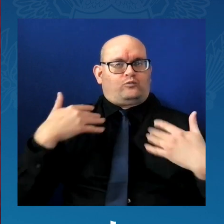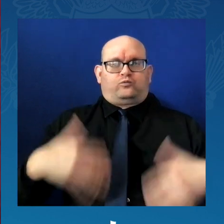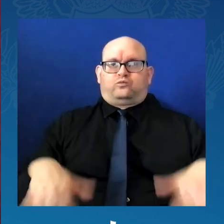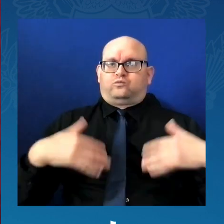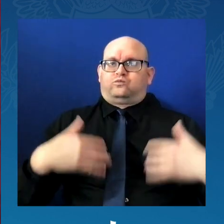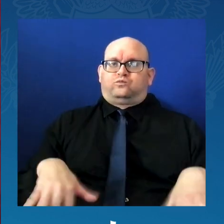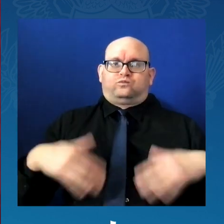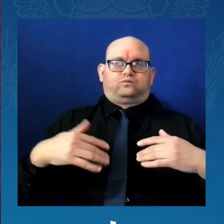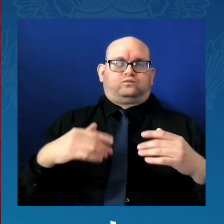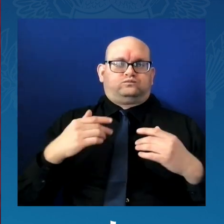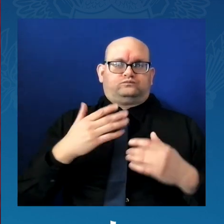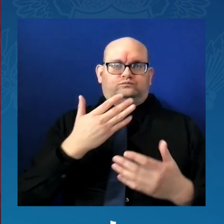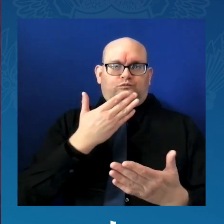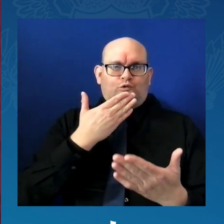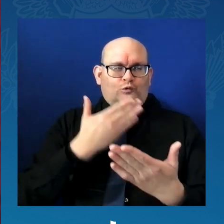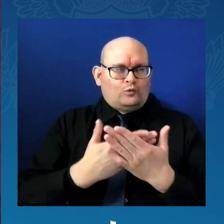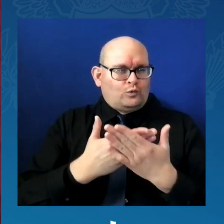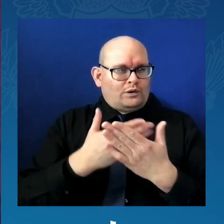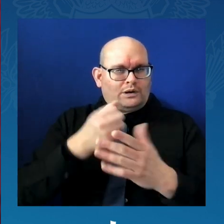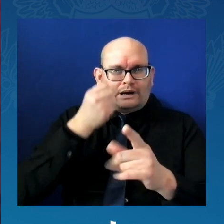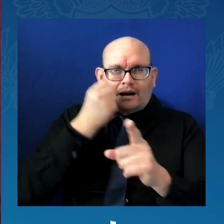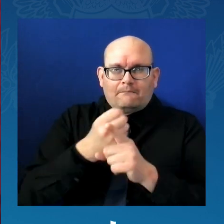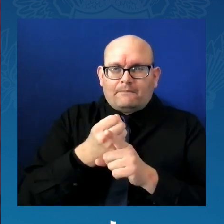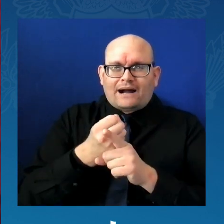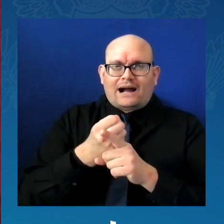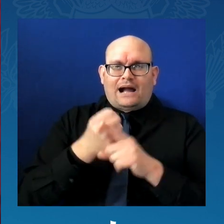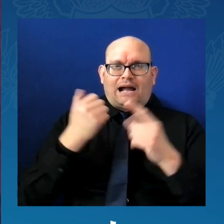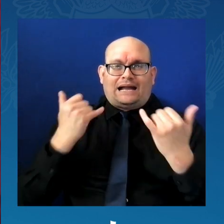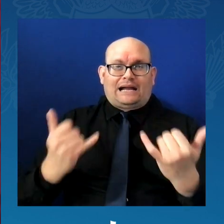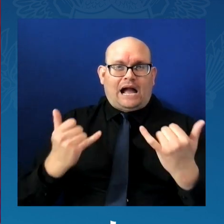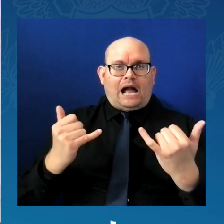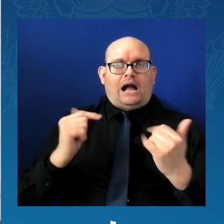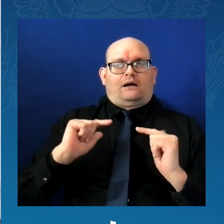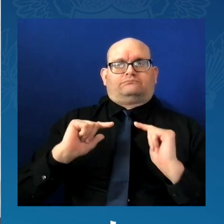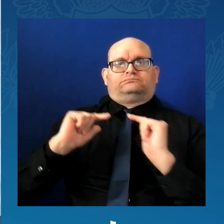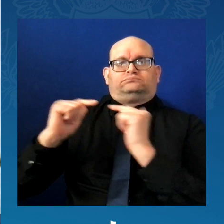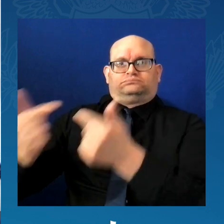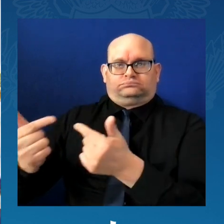So now I will turn to our panelists, and I'm going to start with Mr. Banda,